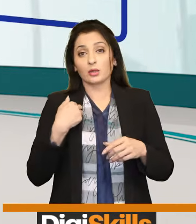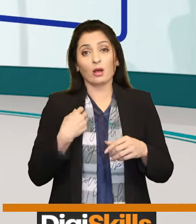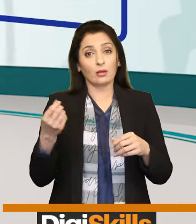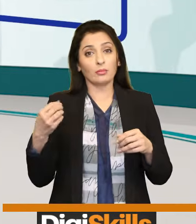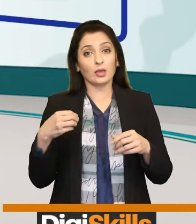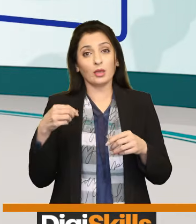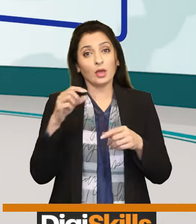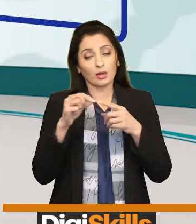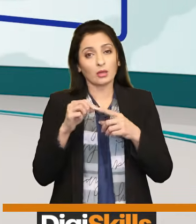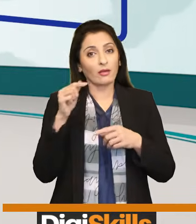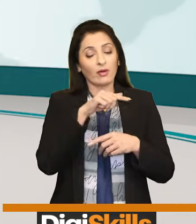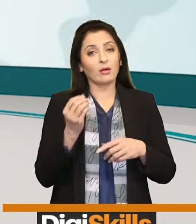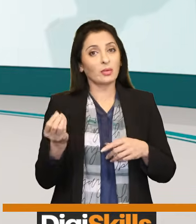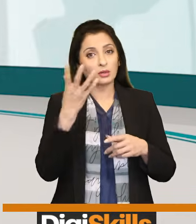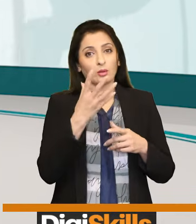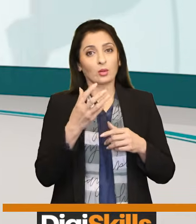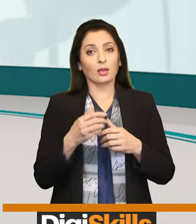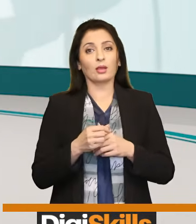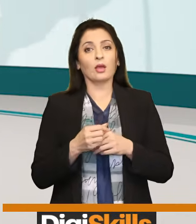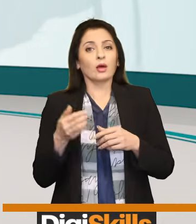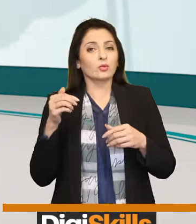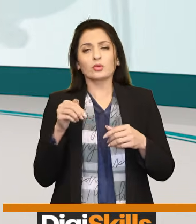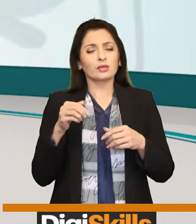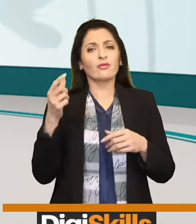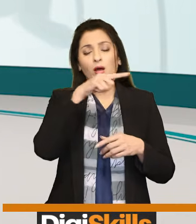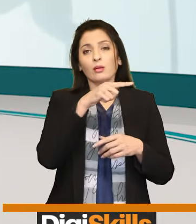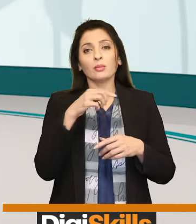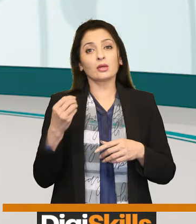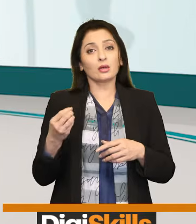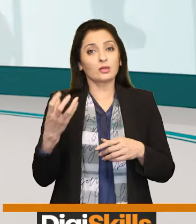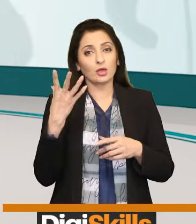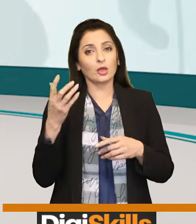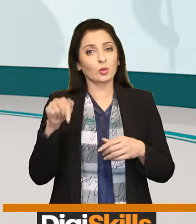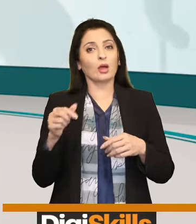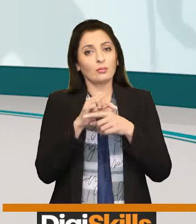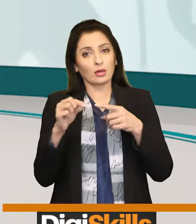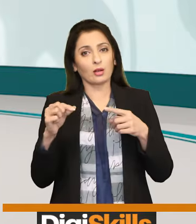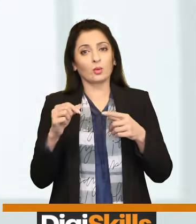When they post the project during the day, it is late night here at that time from 7:00 pm to onwards.